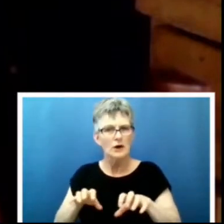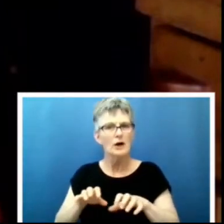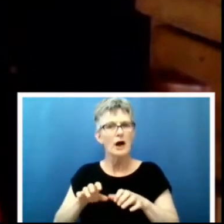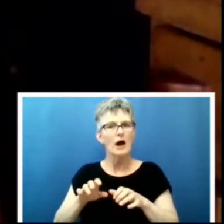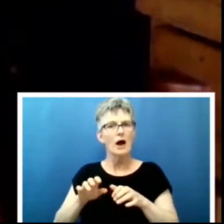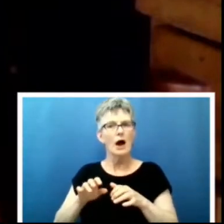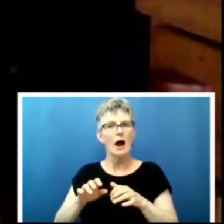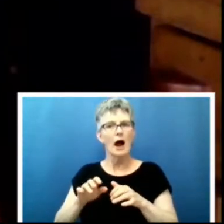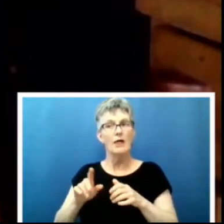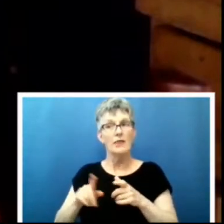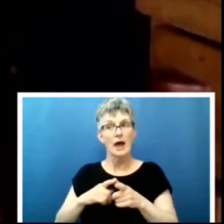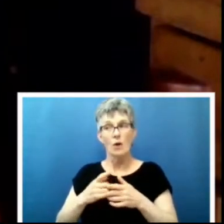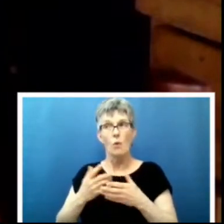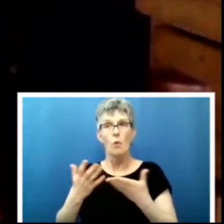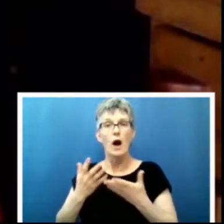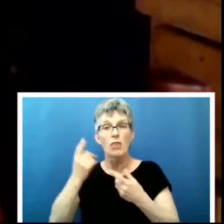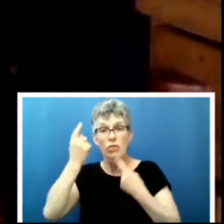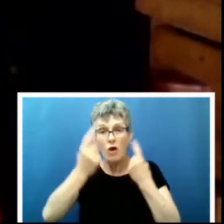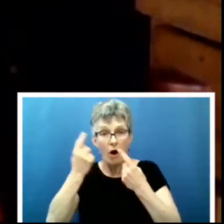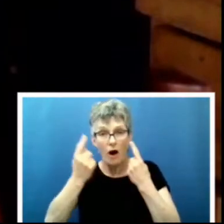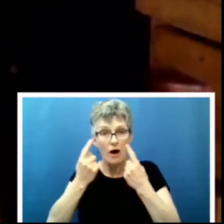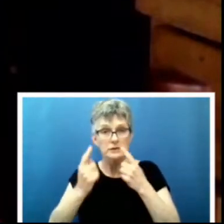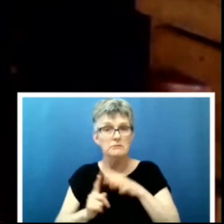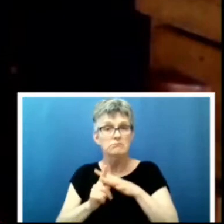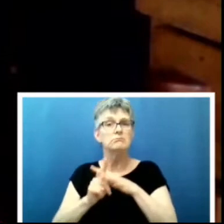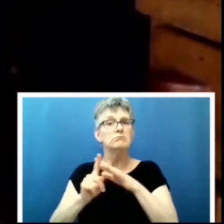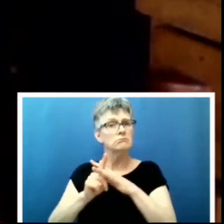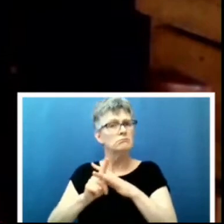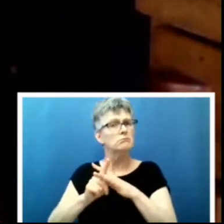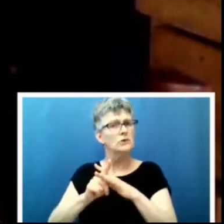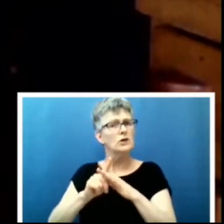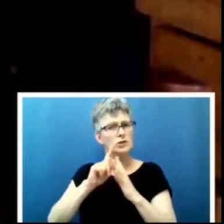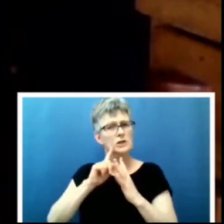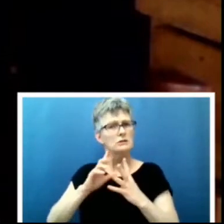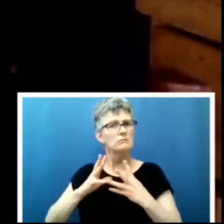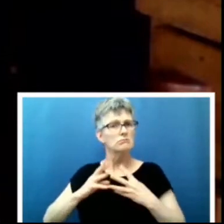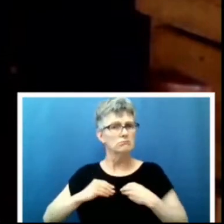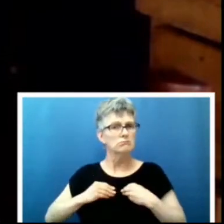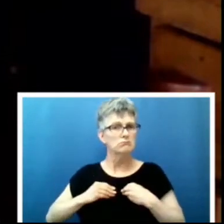So now is more important than ever before to have an opportunity where many people